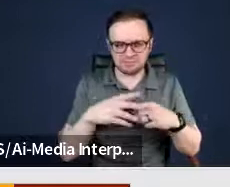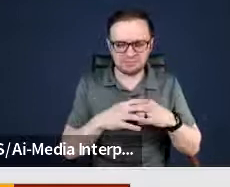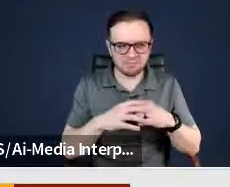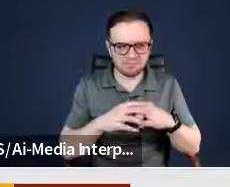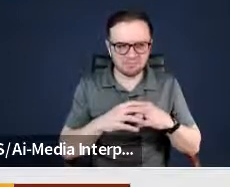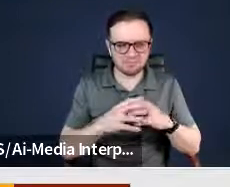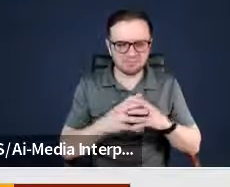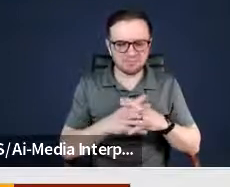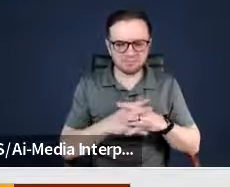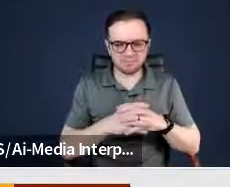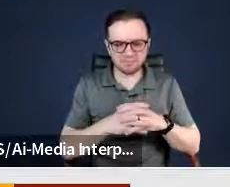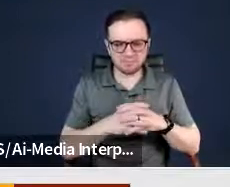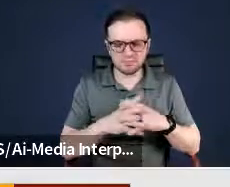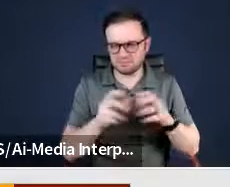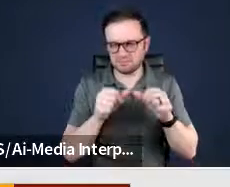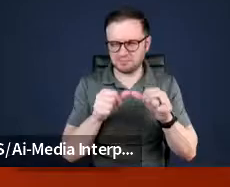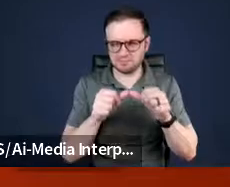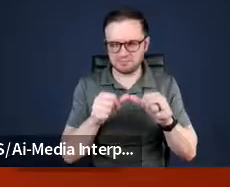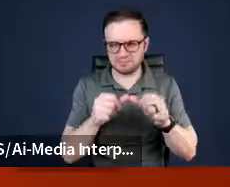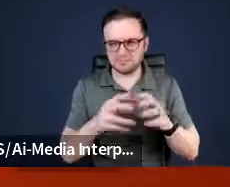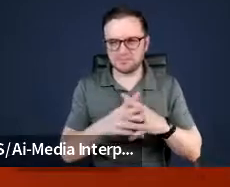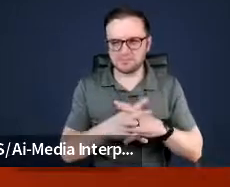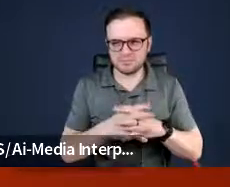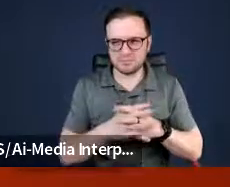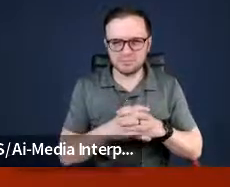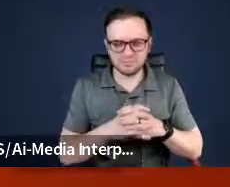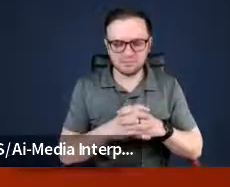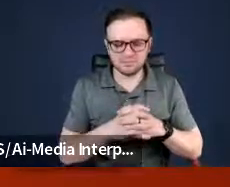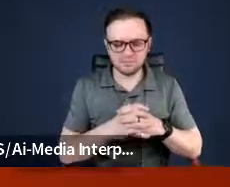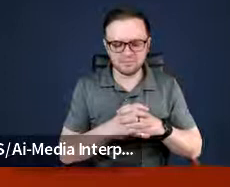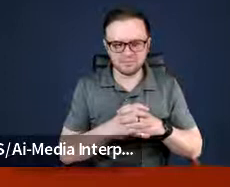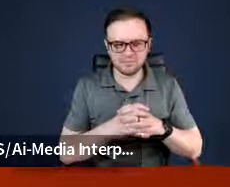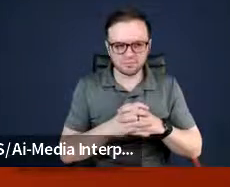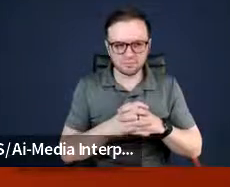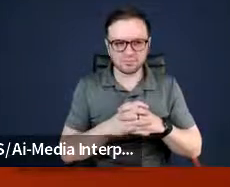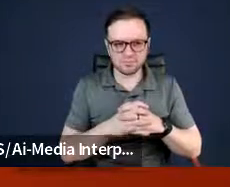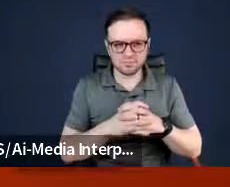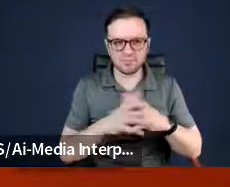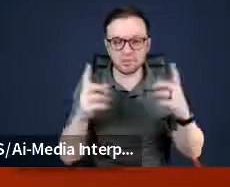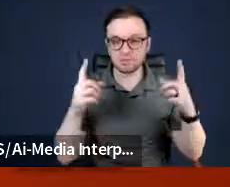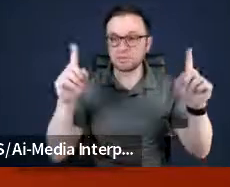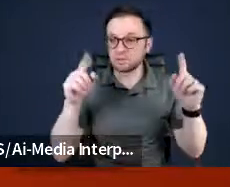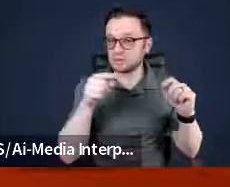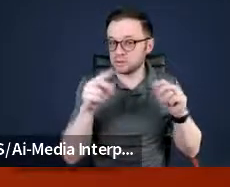We will get back to our slide deck.